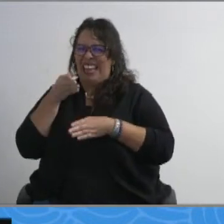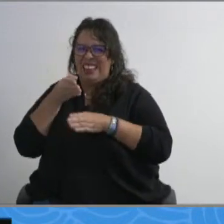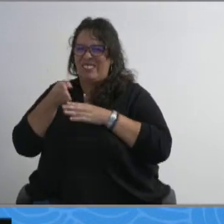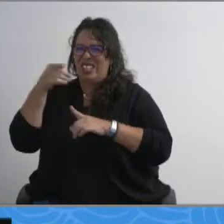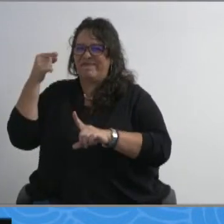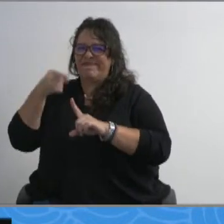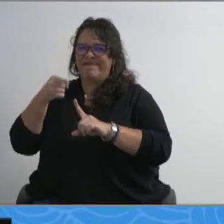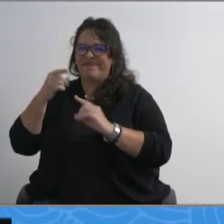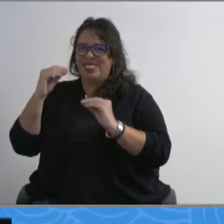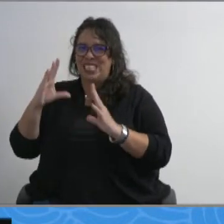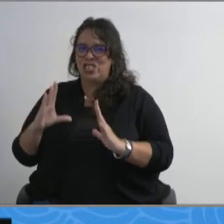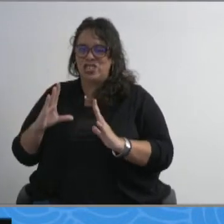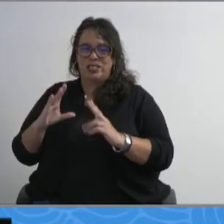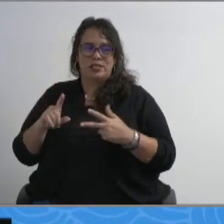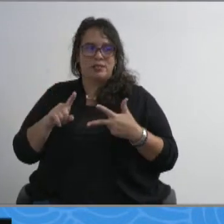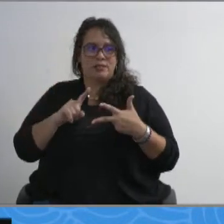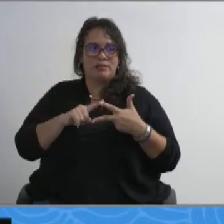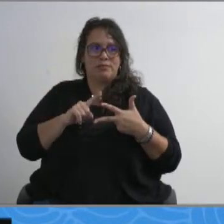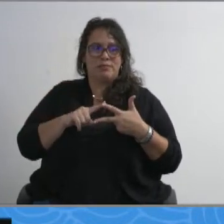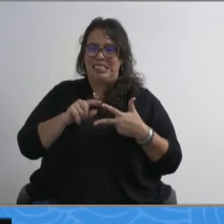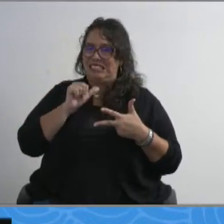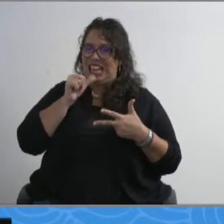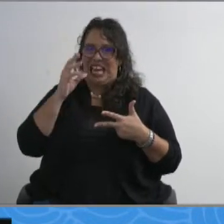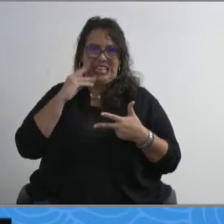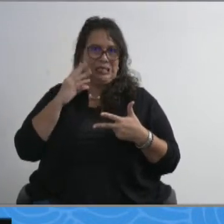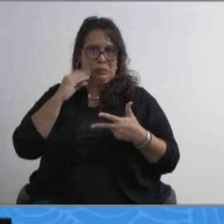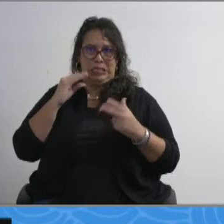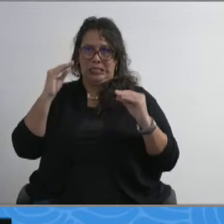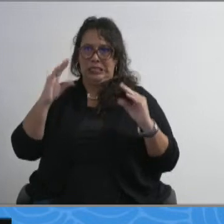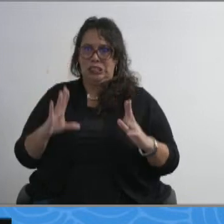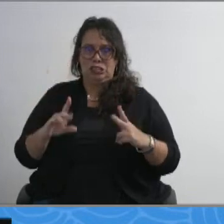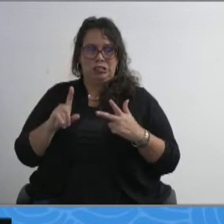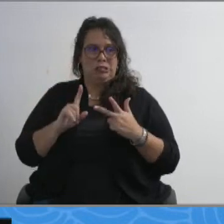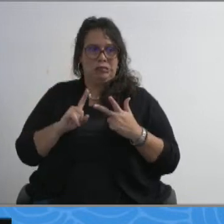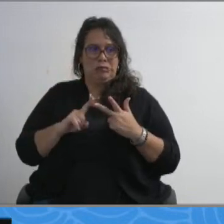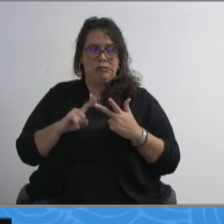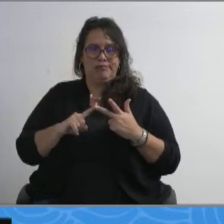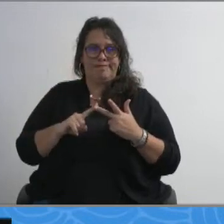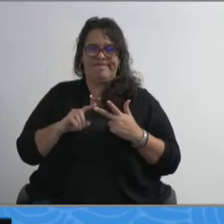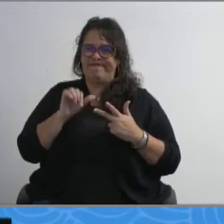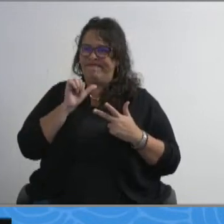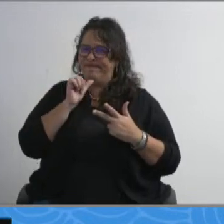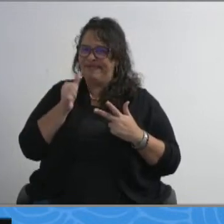Now, you're gonna ask, "What do those mean?" And that's a really great question because that is what we have to have